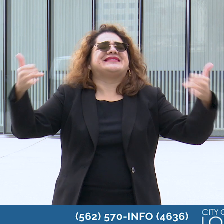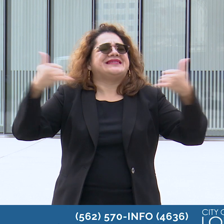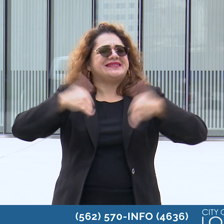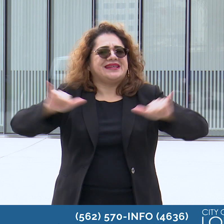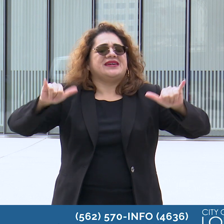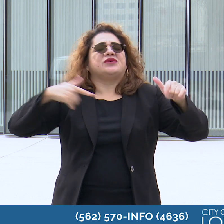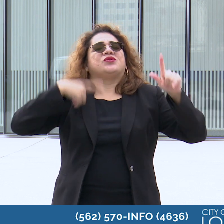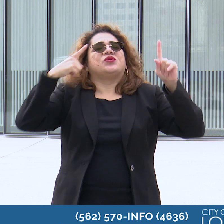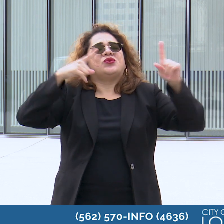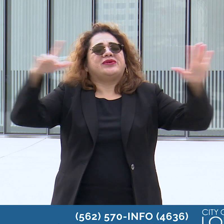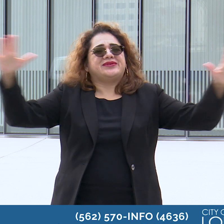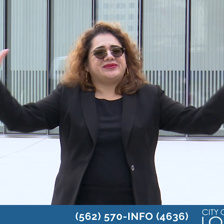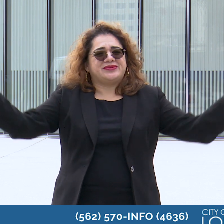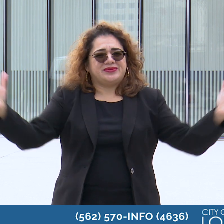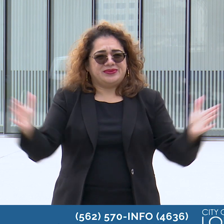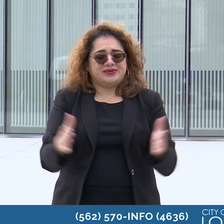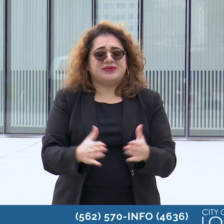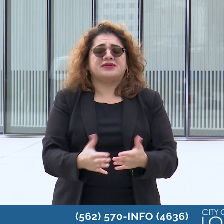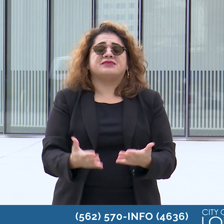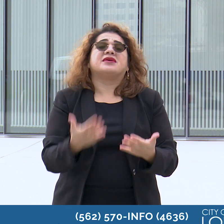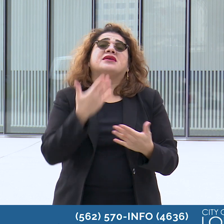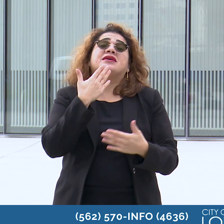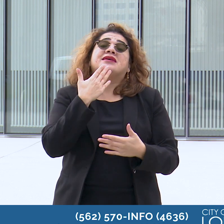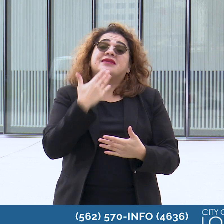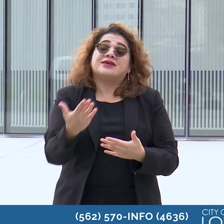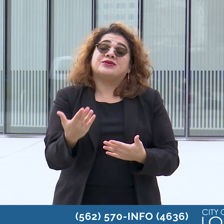If you've joined our press briefing during our Spanish translation portion,